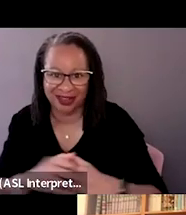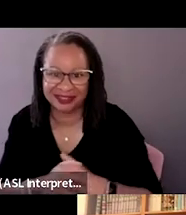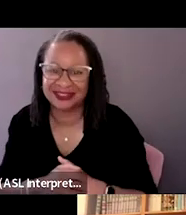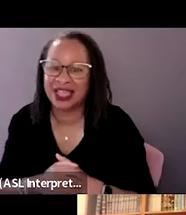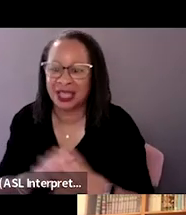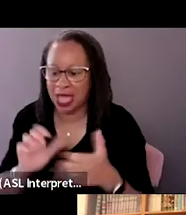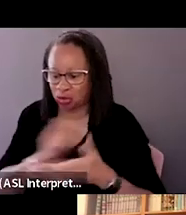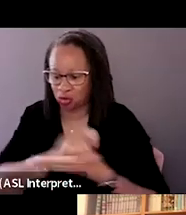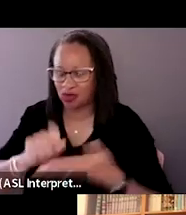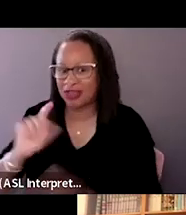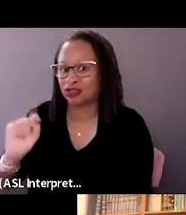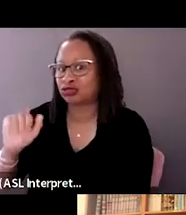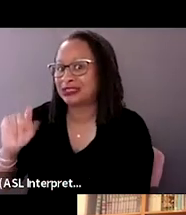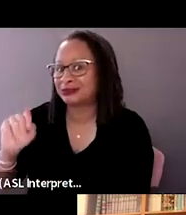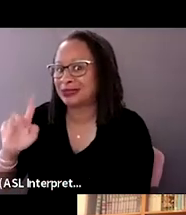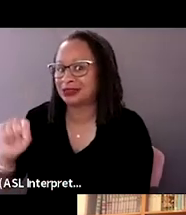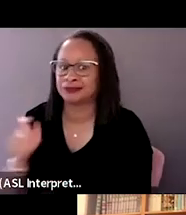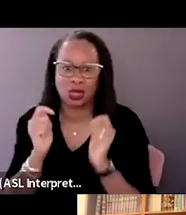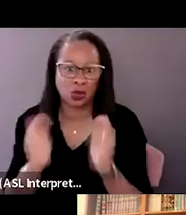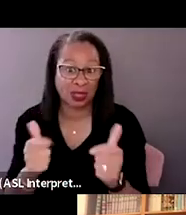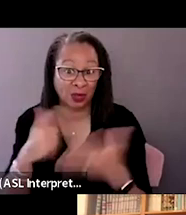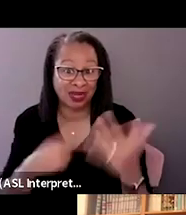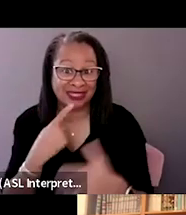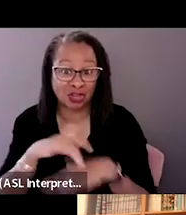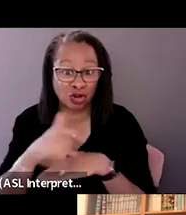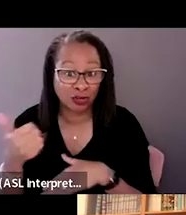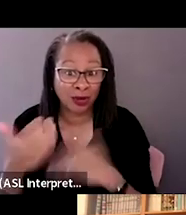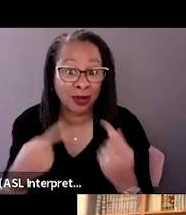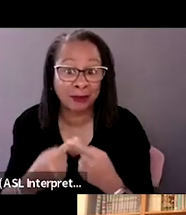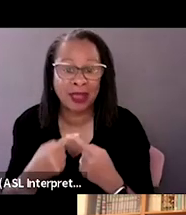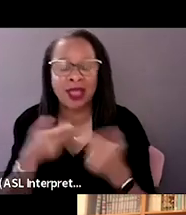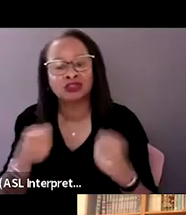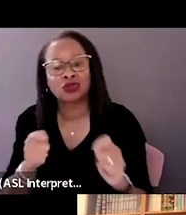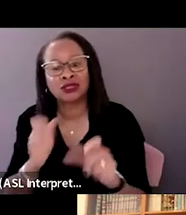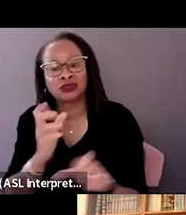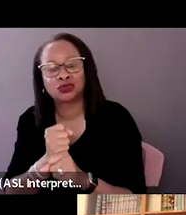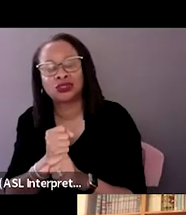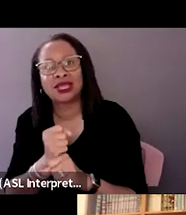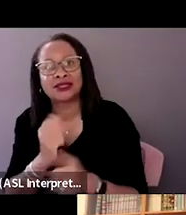So very quickly what I said earlier about trying to get onto some pitch forums